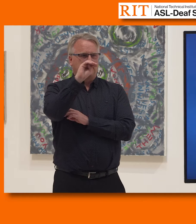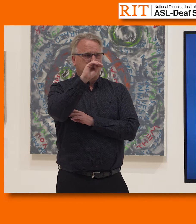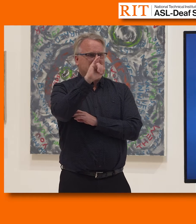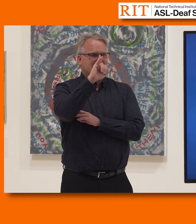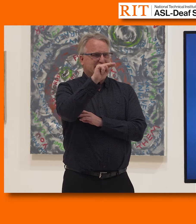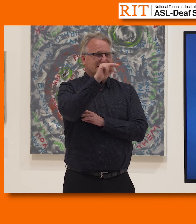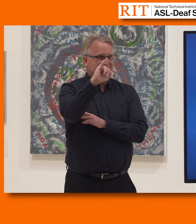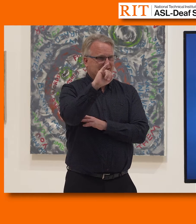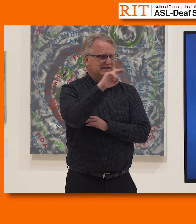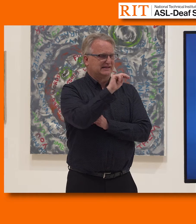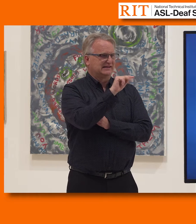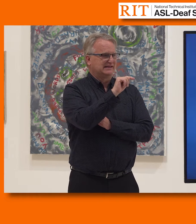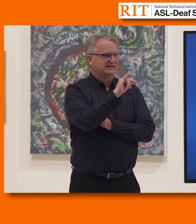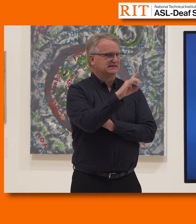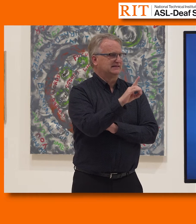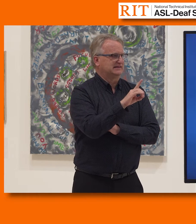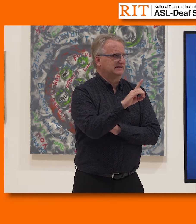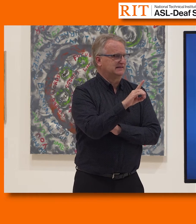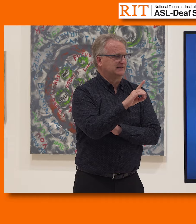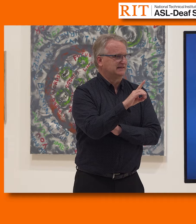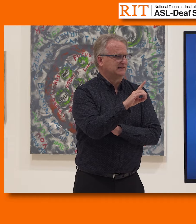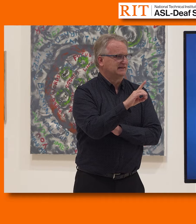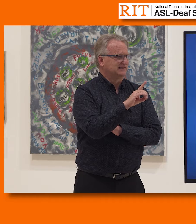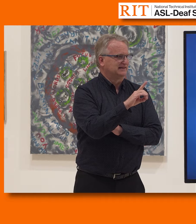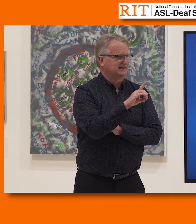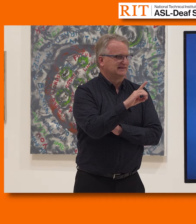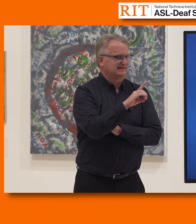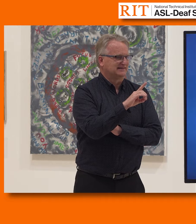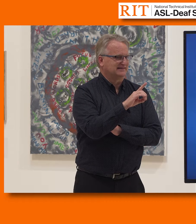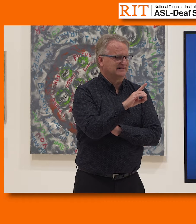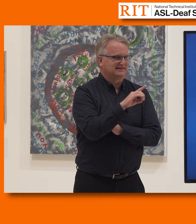Ohlone College is a mini NTID.